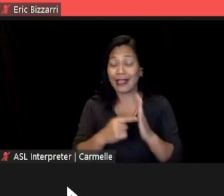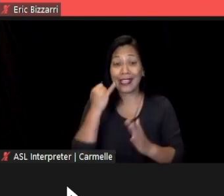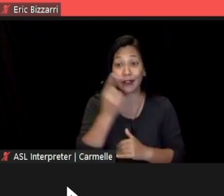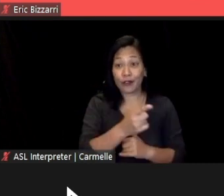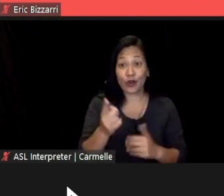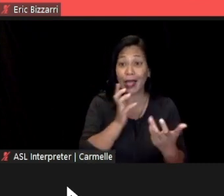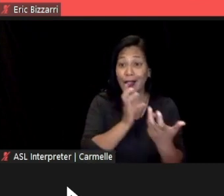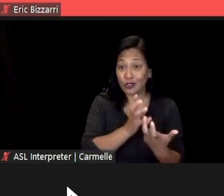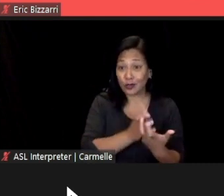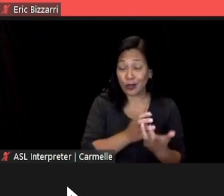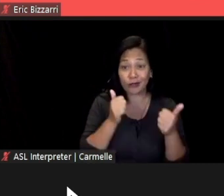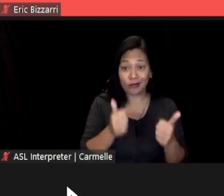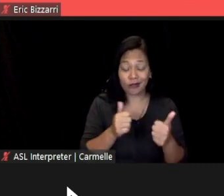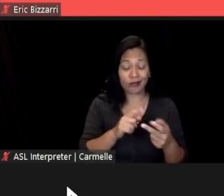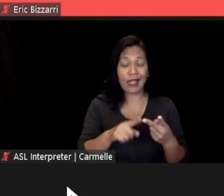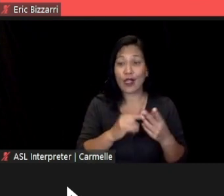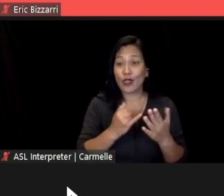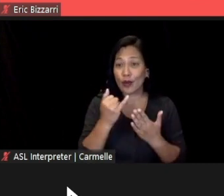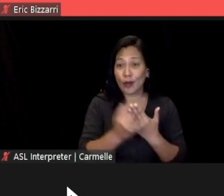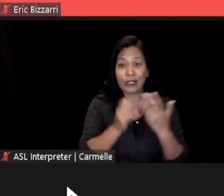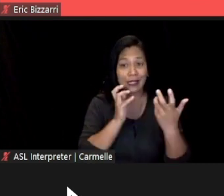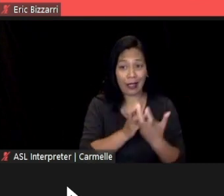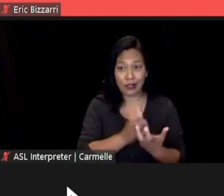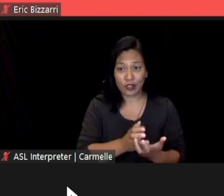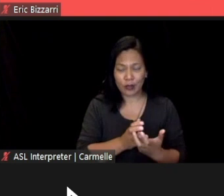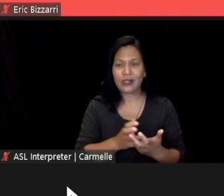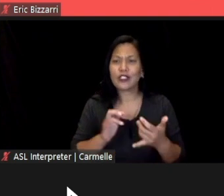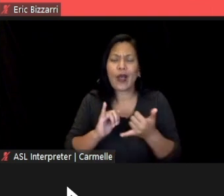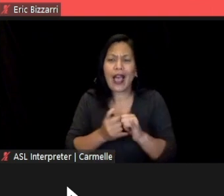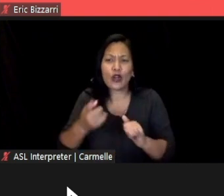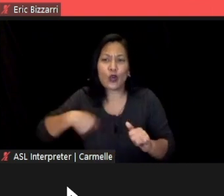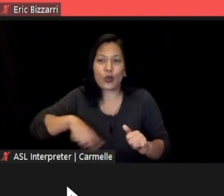Let's say your project is eligible. How do you actually get chosen to get money?